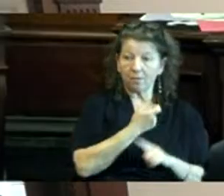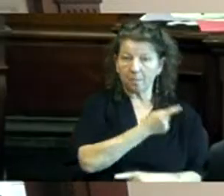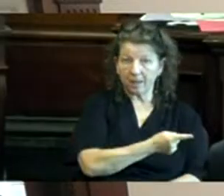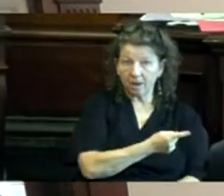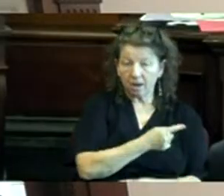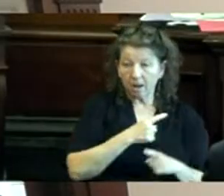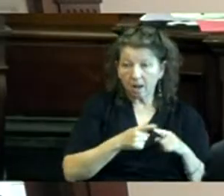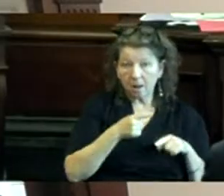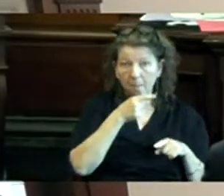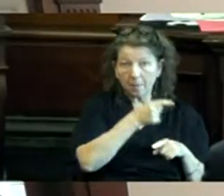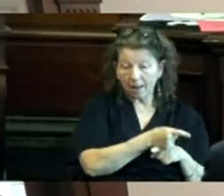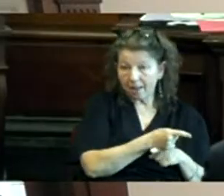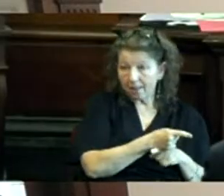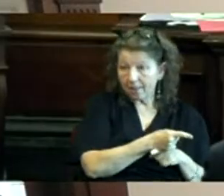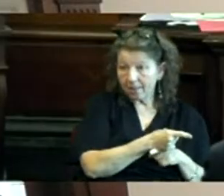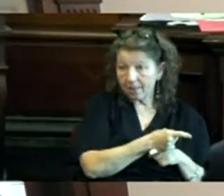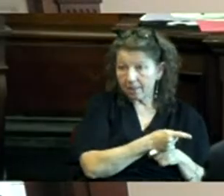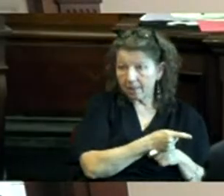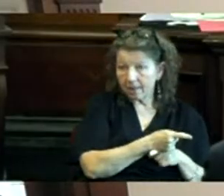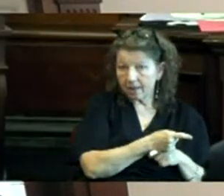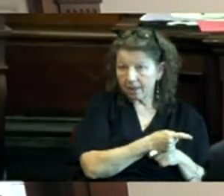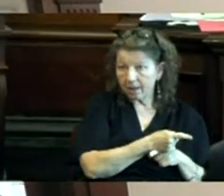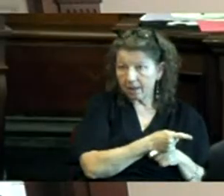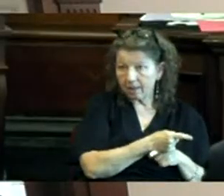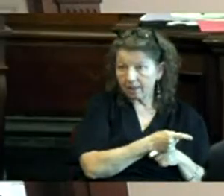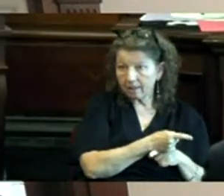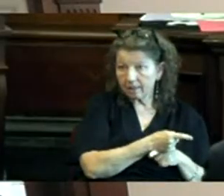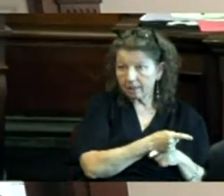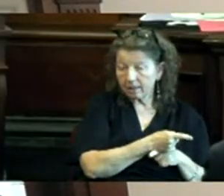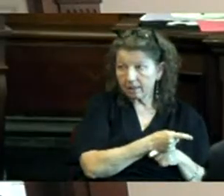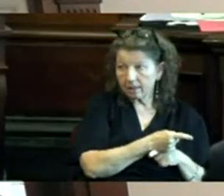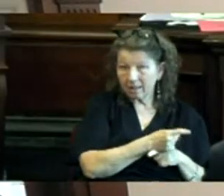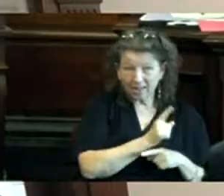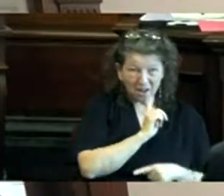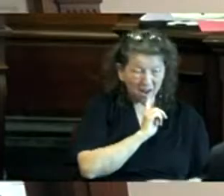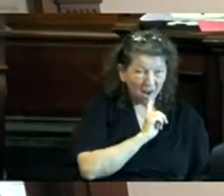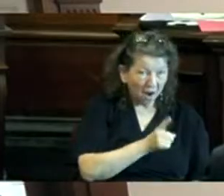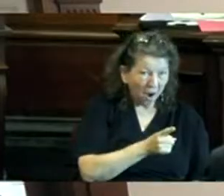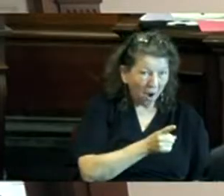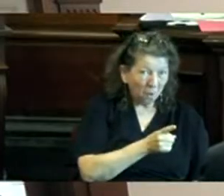council. I graduated from that